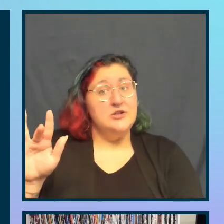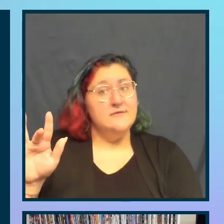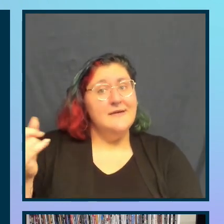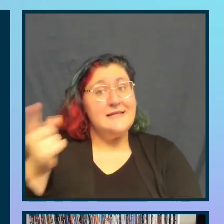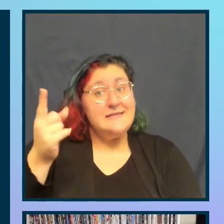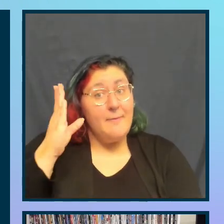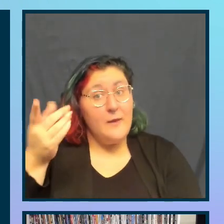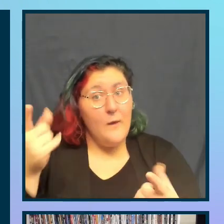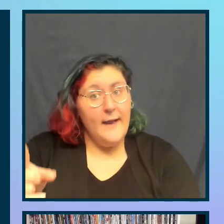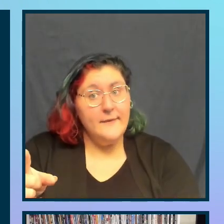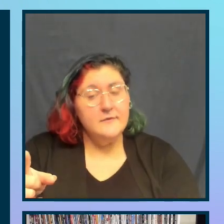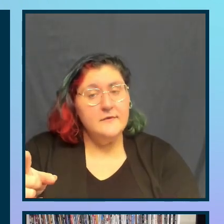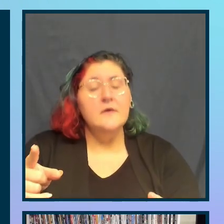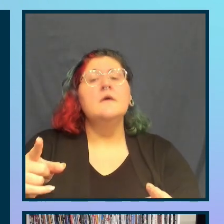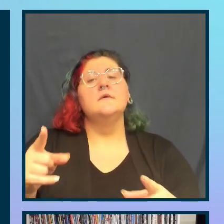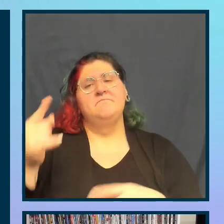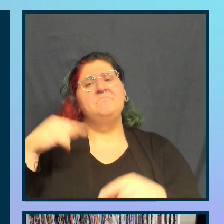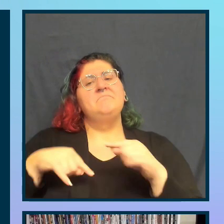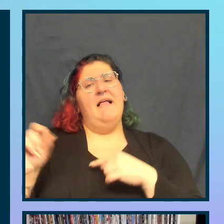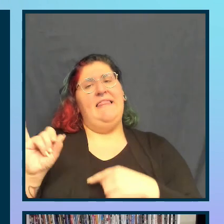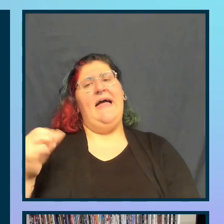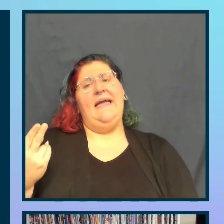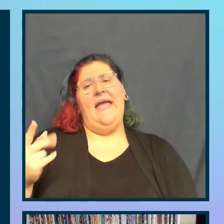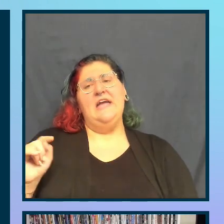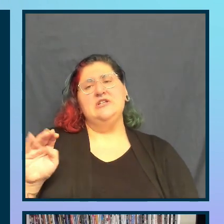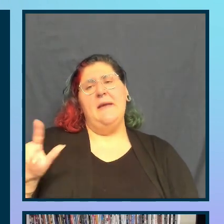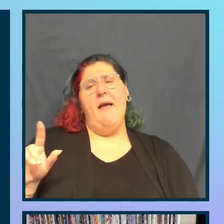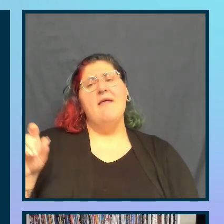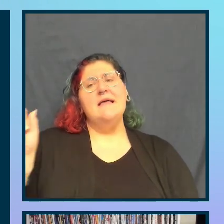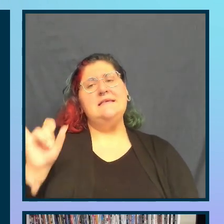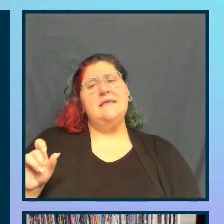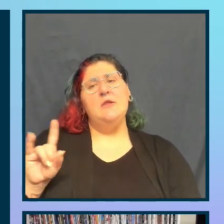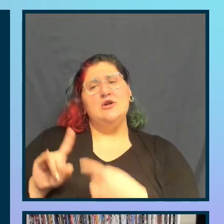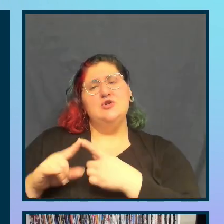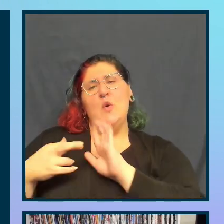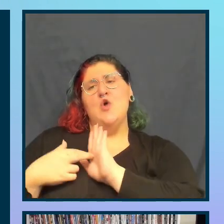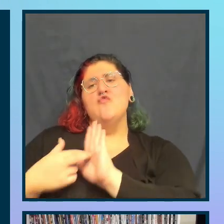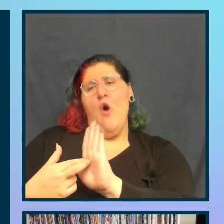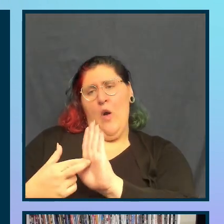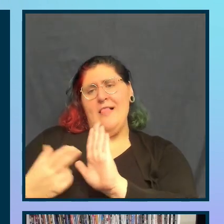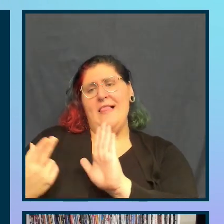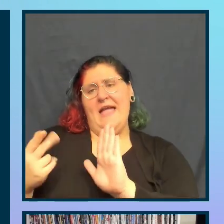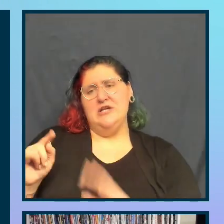In HTML, this is similar to adding the role attribute to an element and assigning it the value of button.